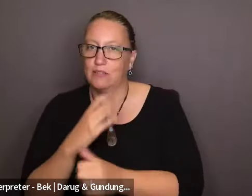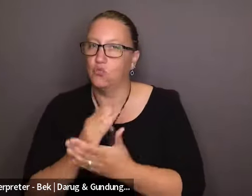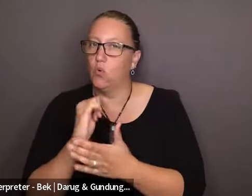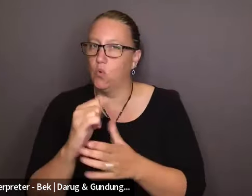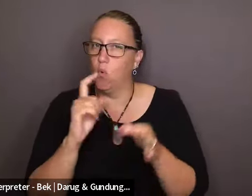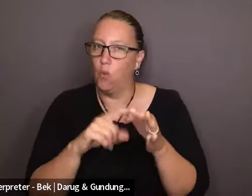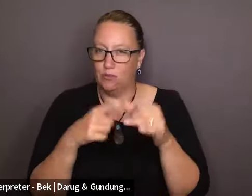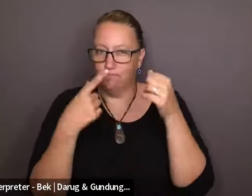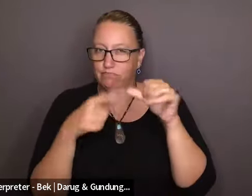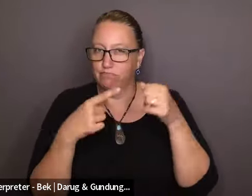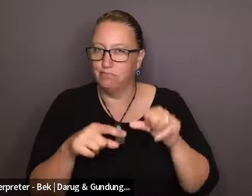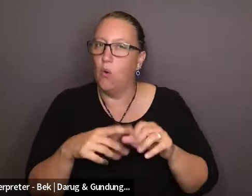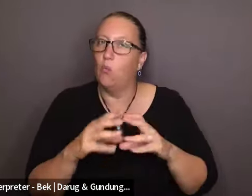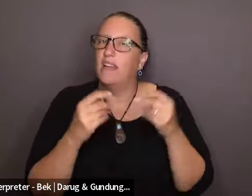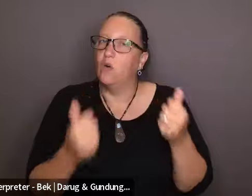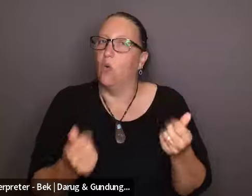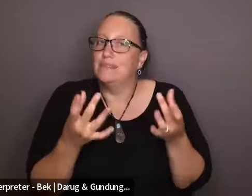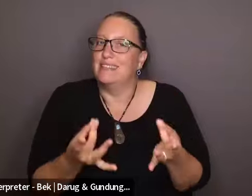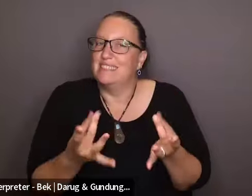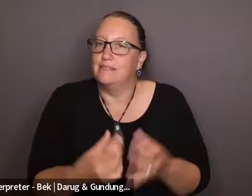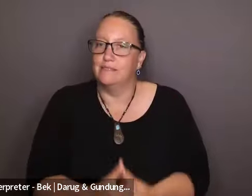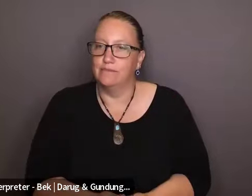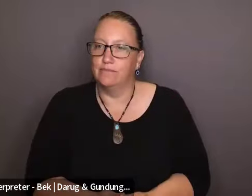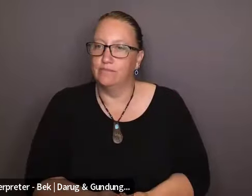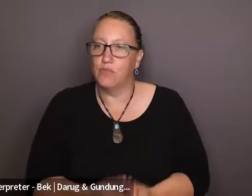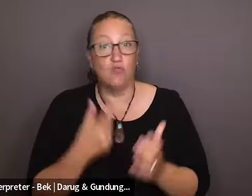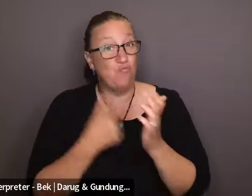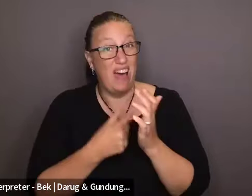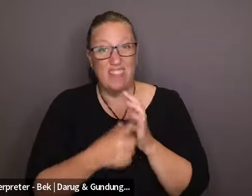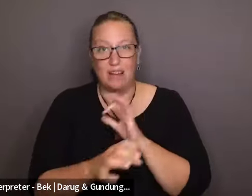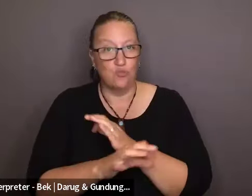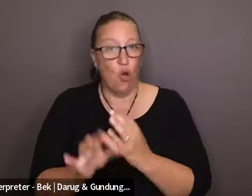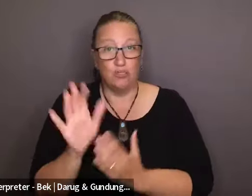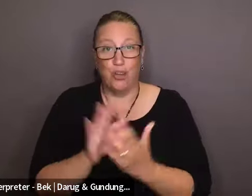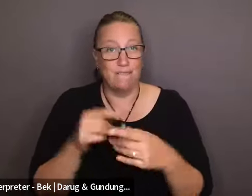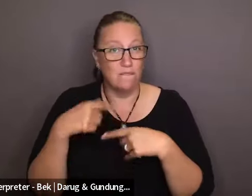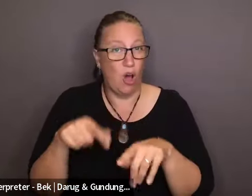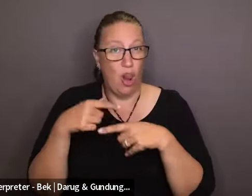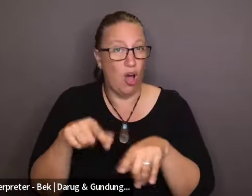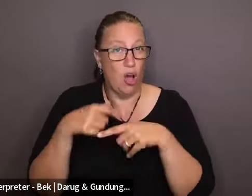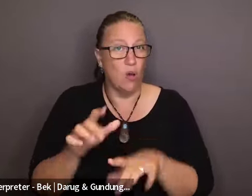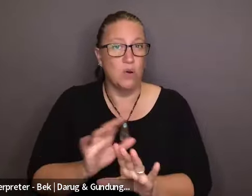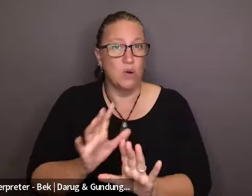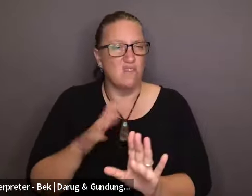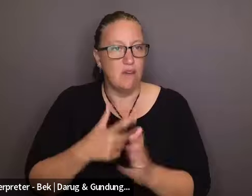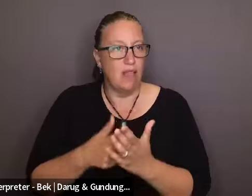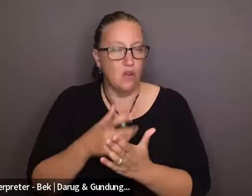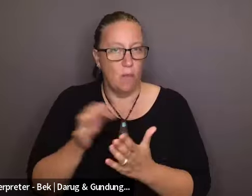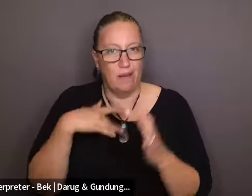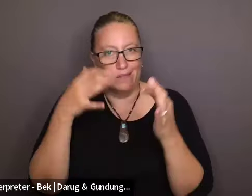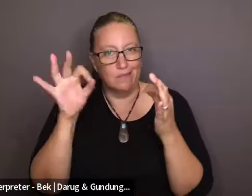please use this feature and our team will monitor both channels to ensure your questions are addressed sensitively. If you'd prefer not to follow the chat